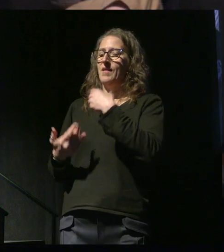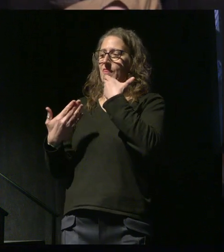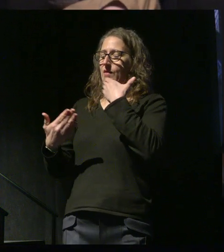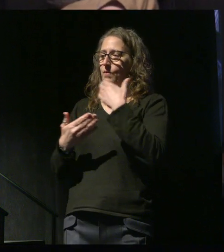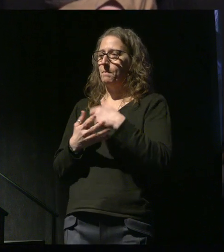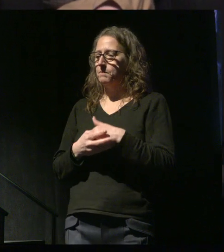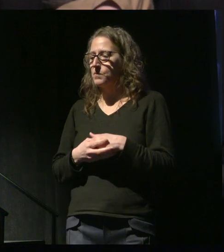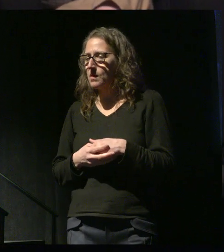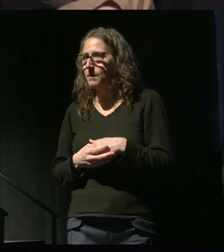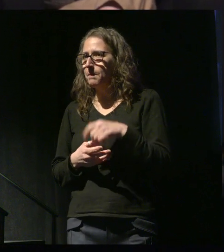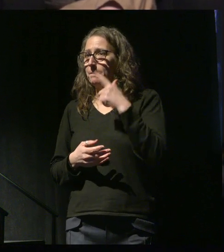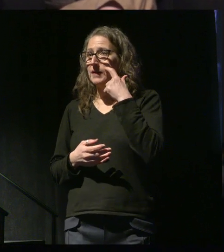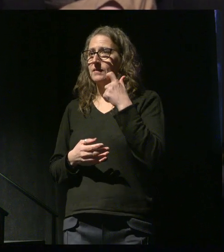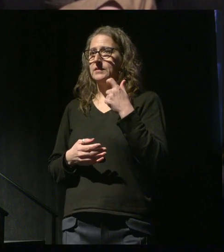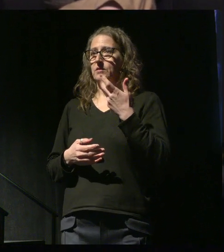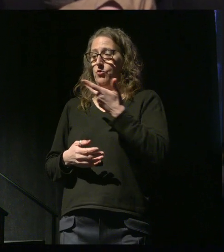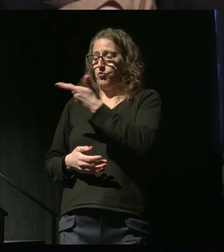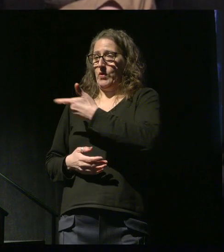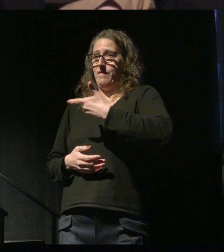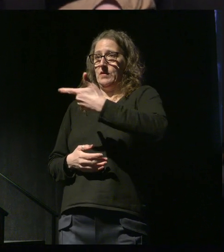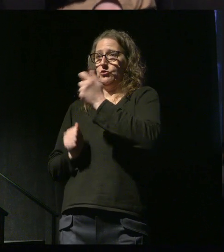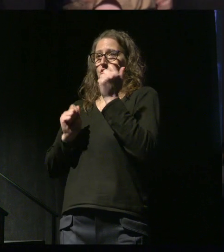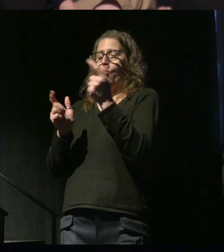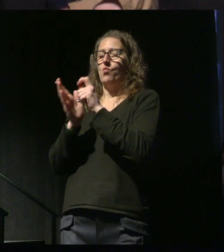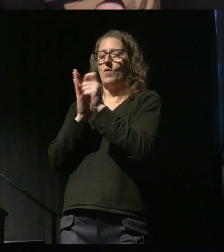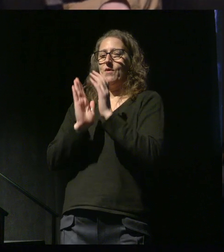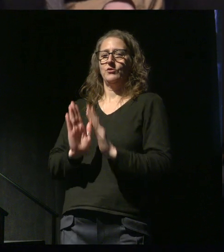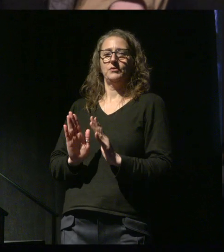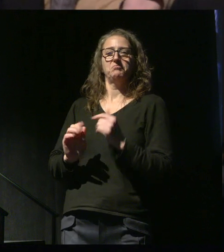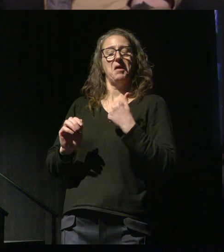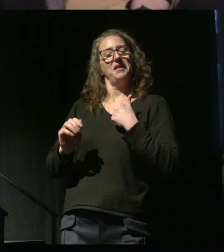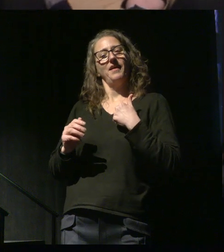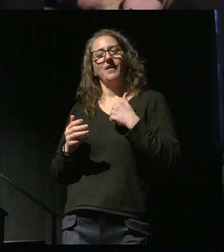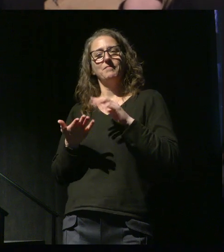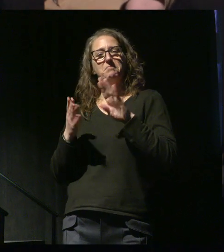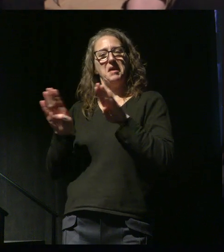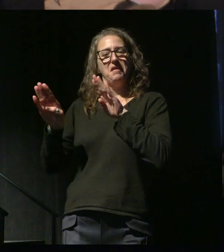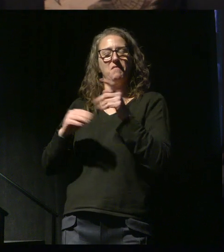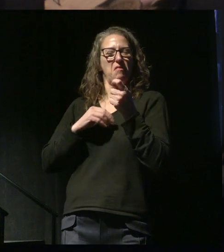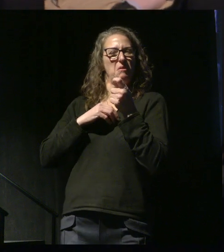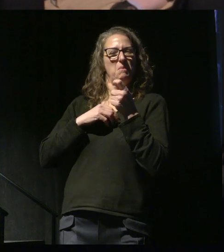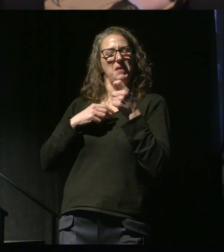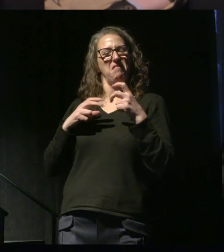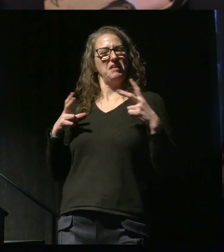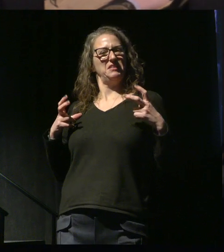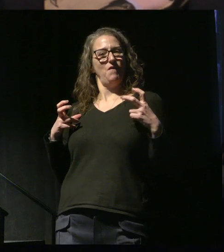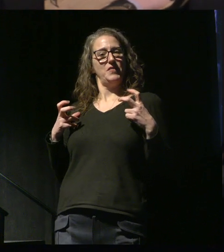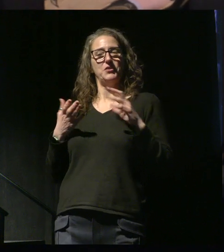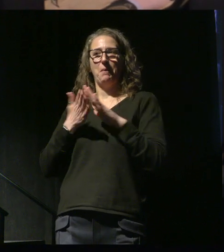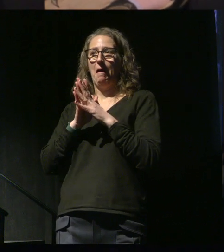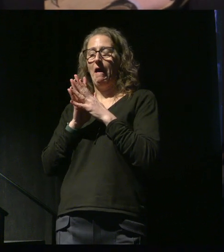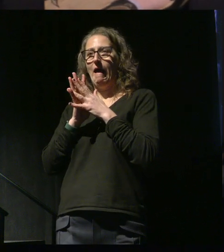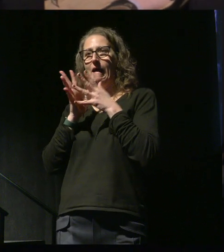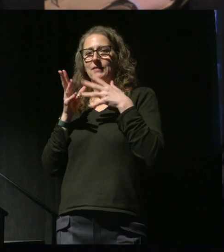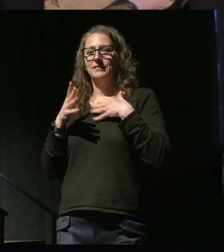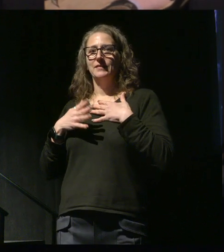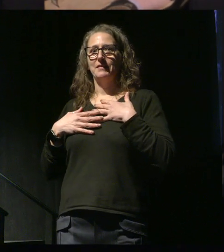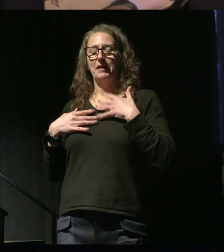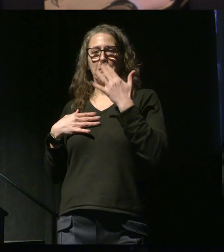Because the three of us are writers, I get to be little bit selfish and geek out at the writing level.